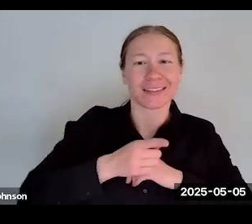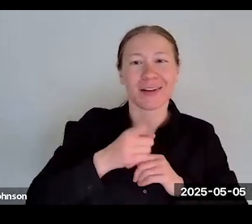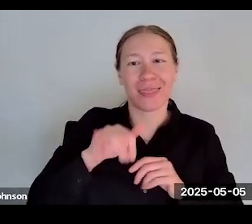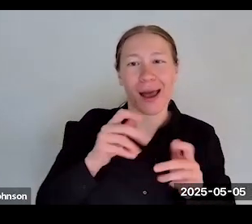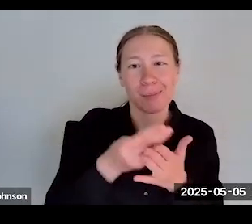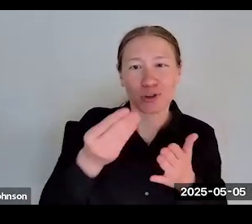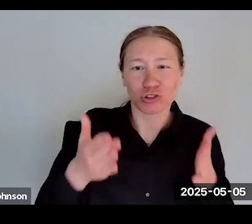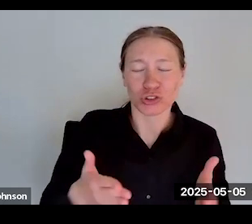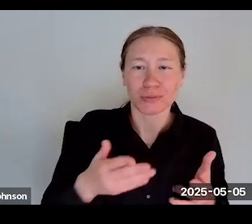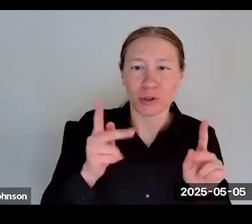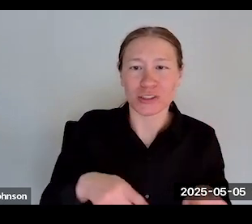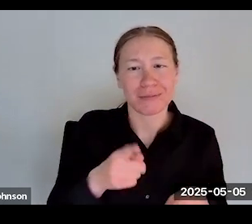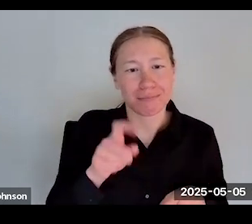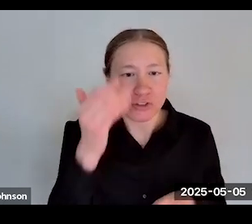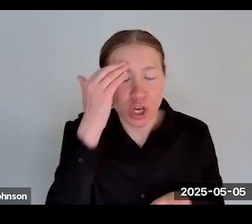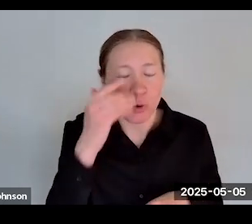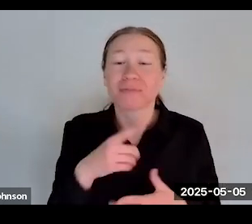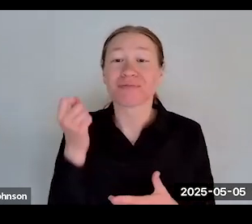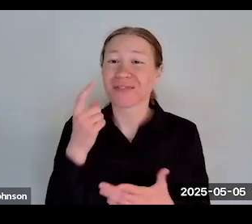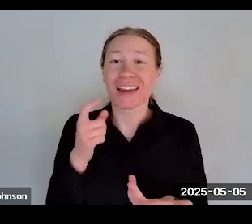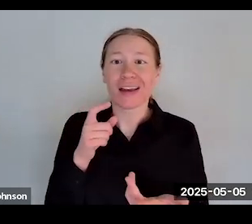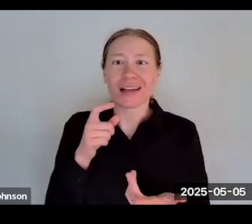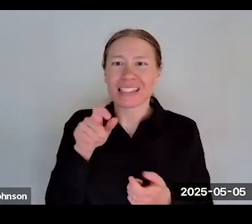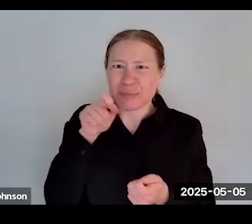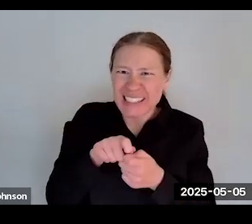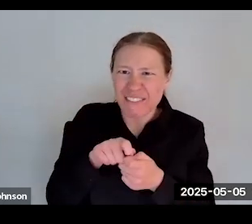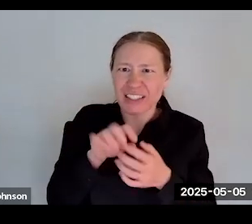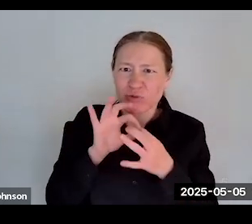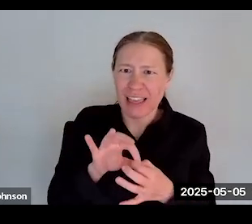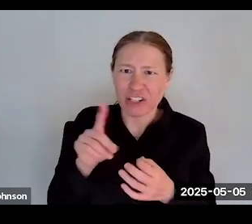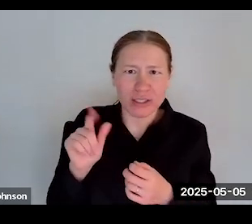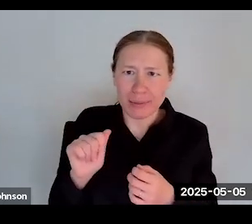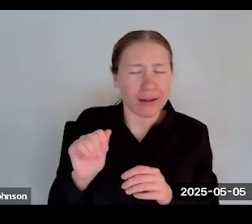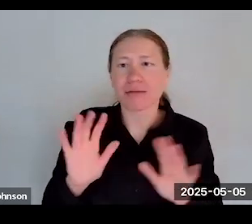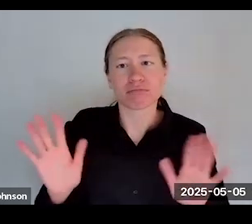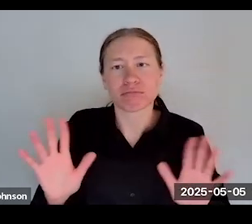So they don't need to know specifics about the disability, just that there is an approved reason for that purchase.